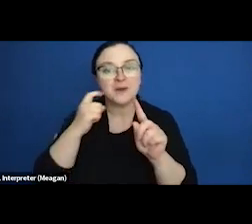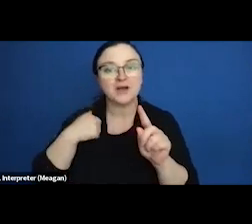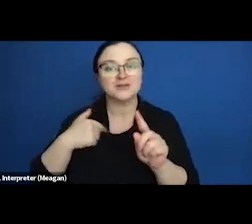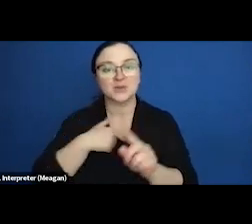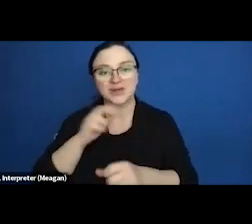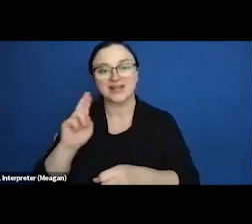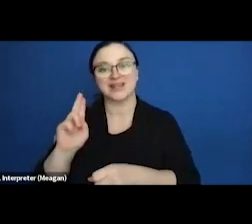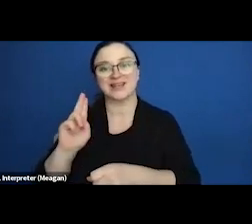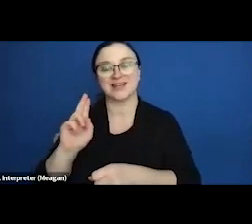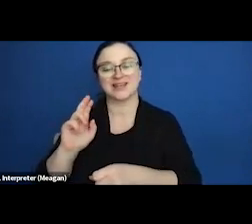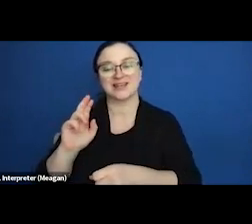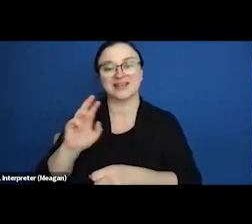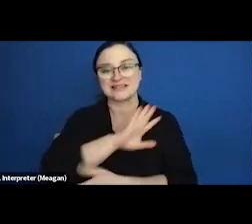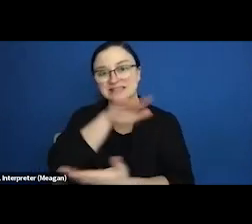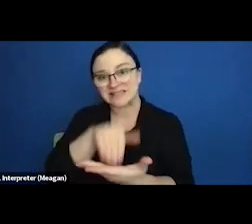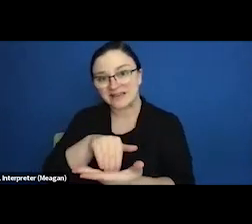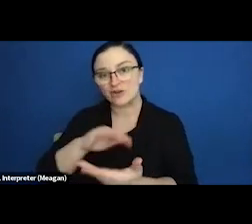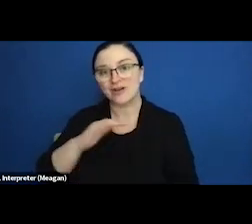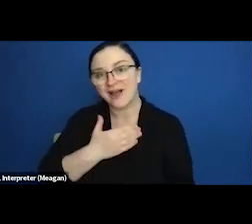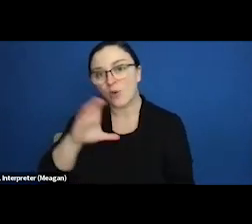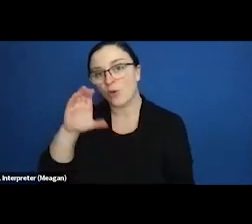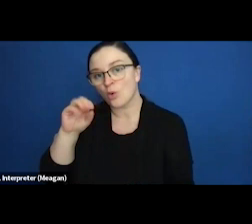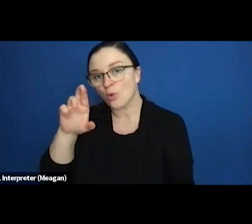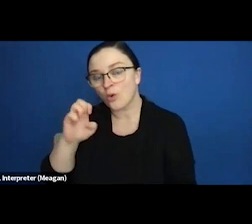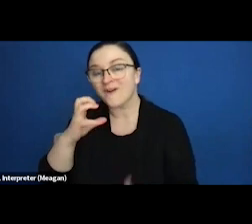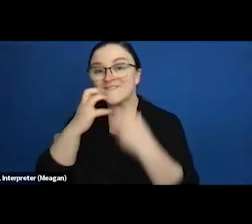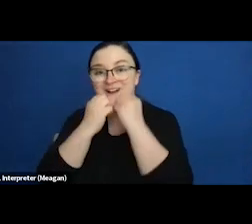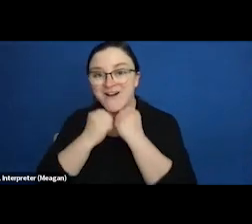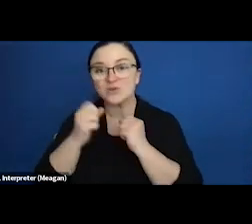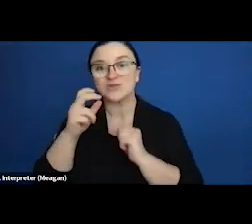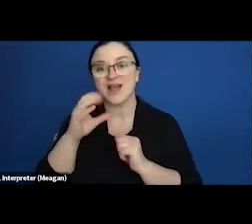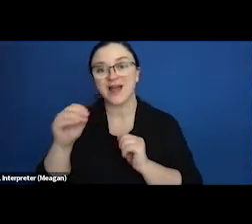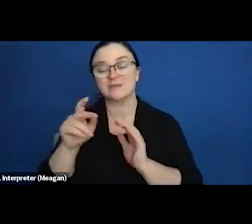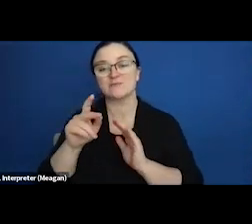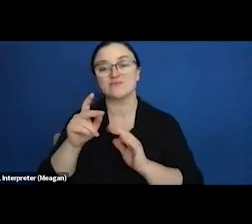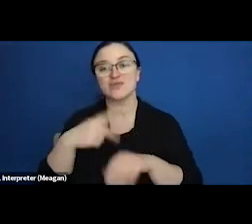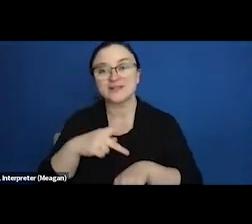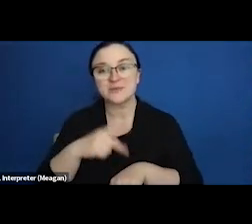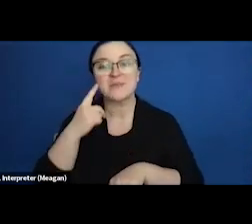we were centering our core values and principles, and because we were using best practices,